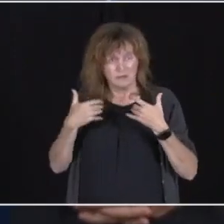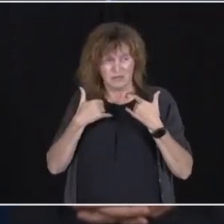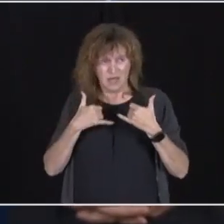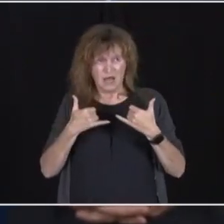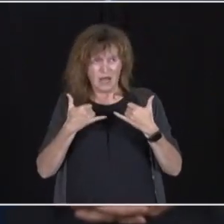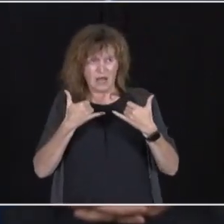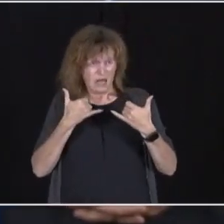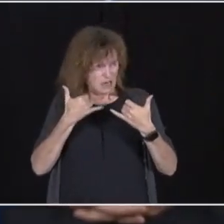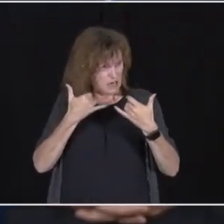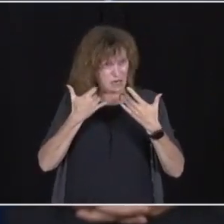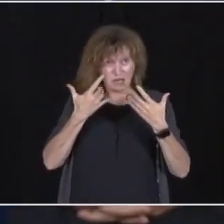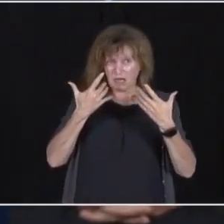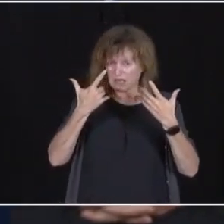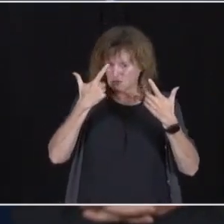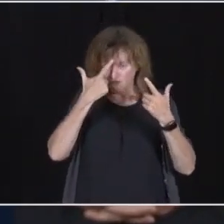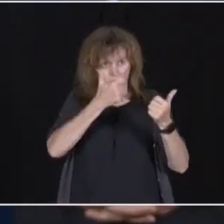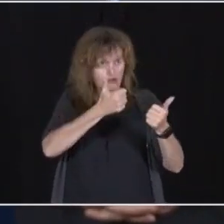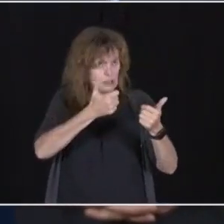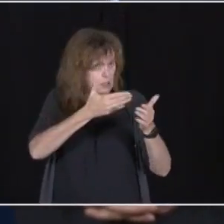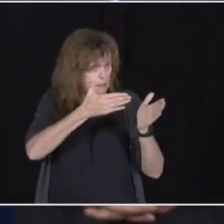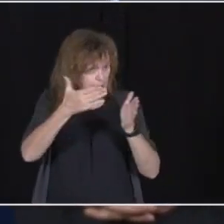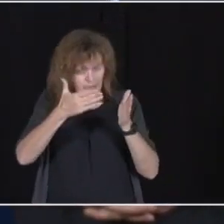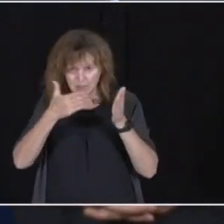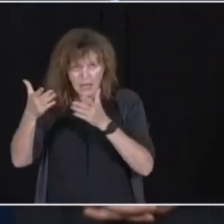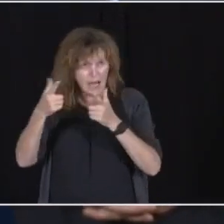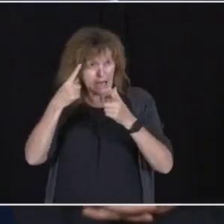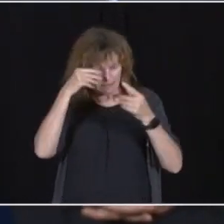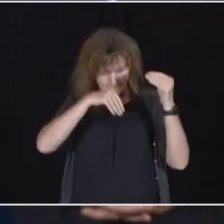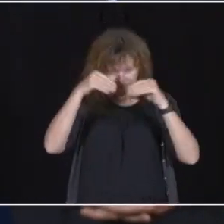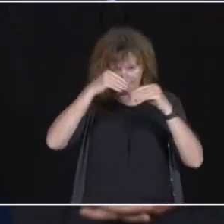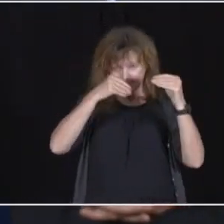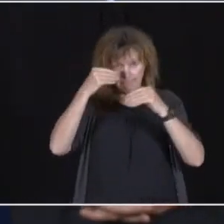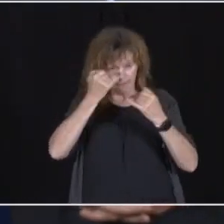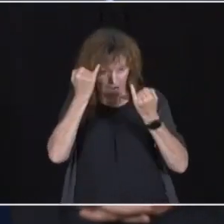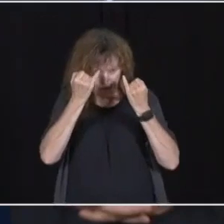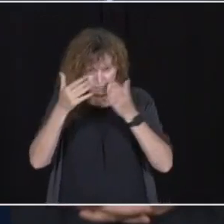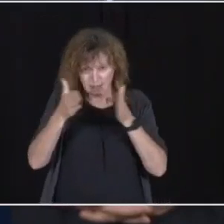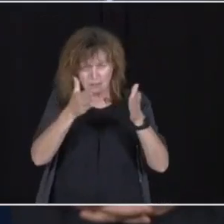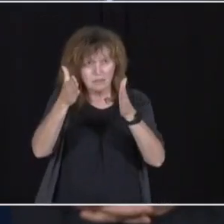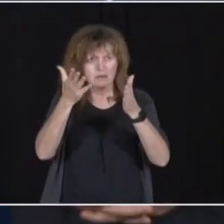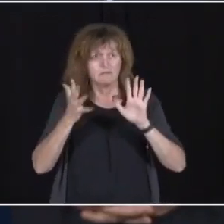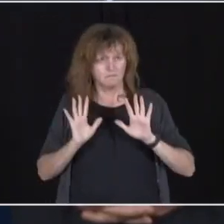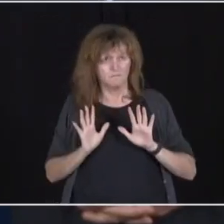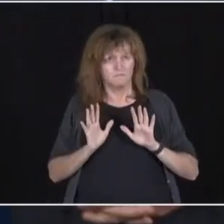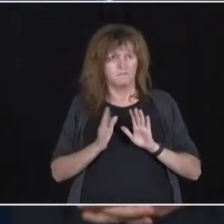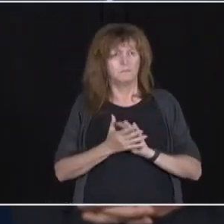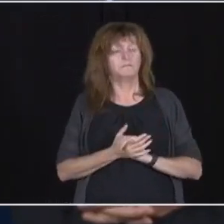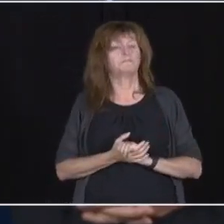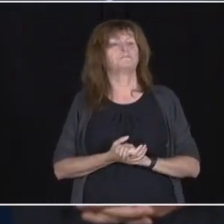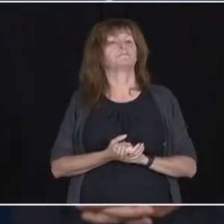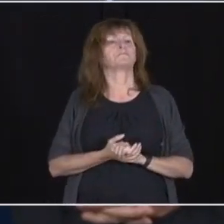Particularly, as it relates to personal support workers and so we are addressing that with a strategy now. Last question.